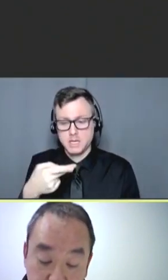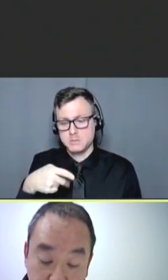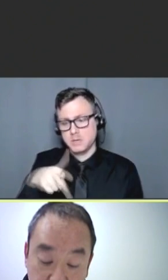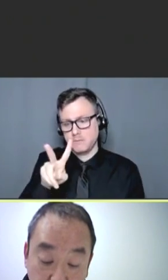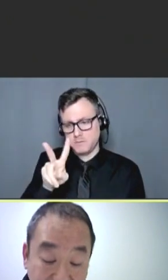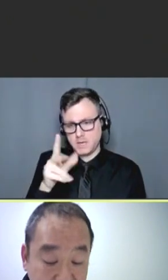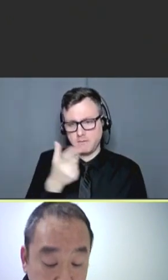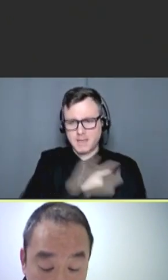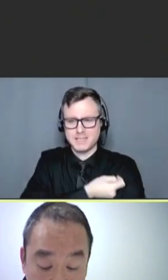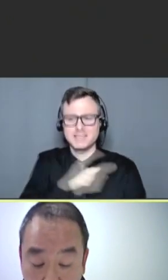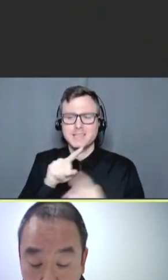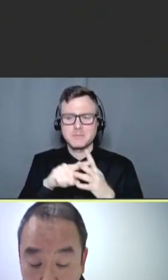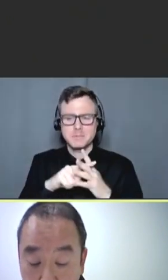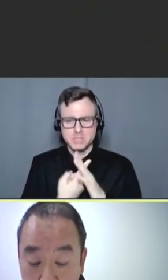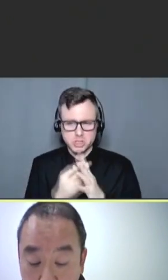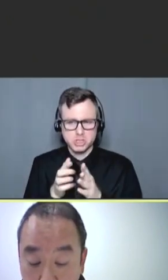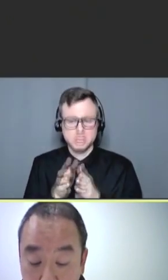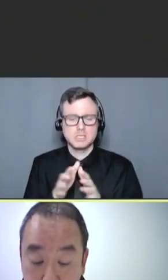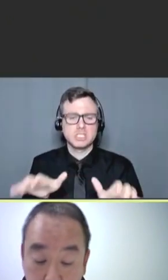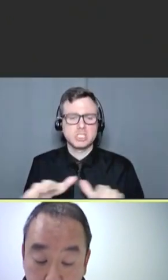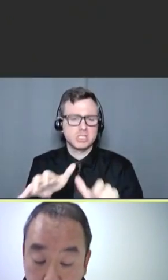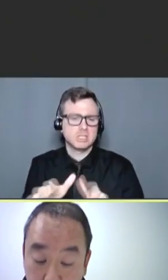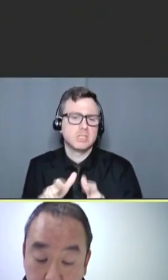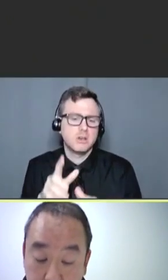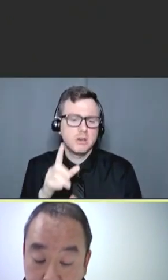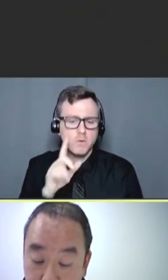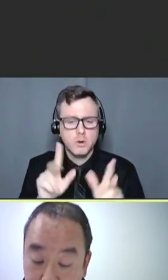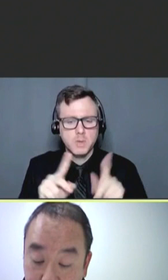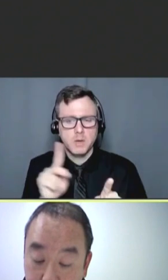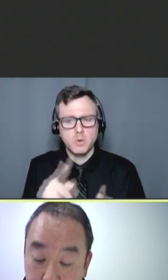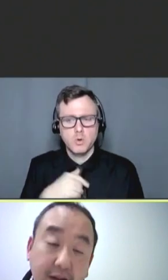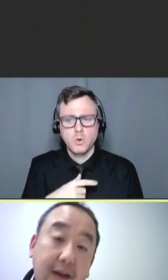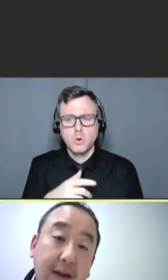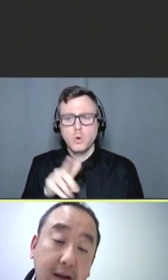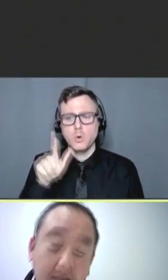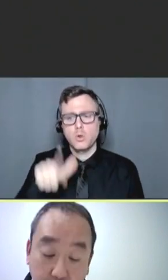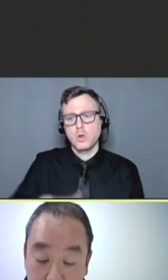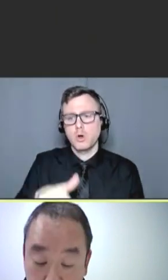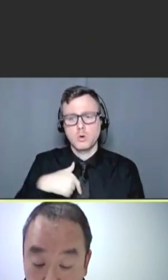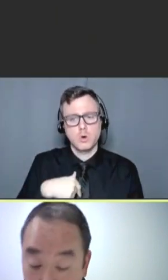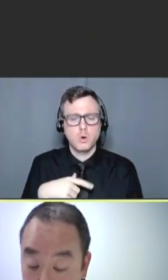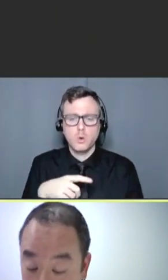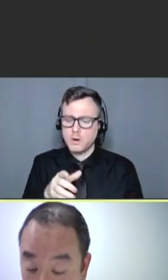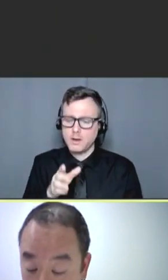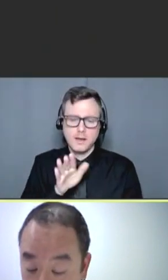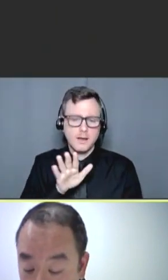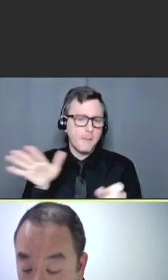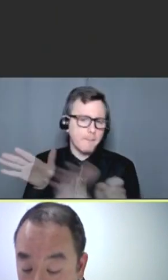initiation was especially low on people who identified as completely heterosexual and male.